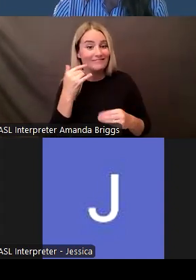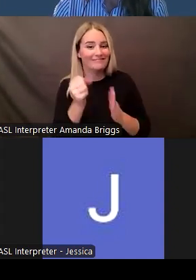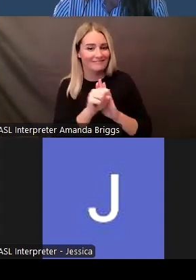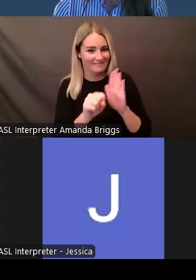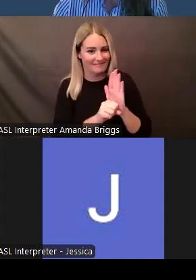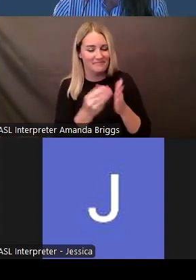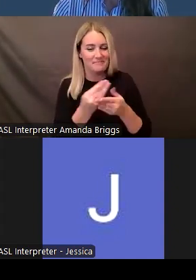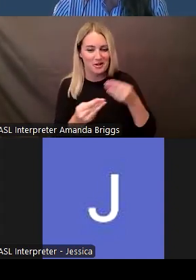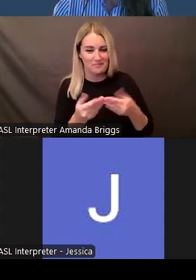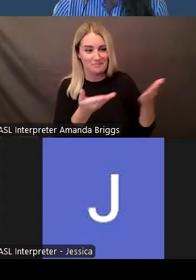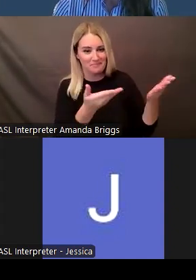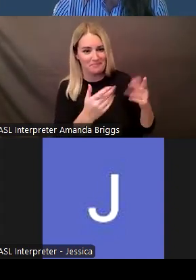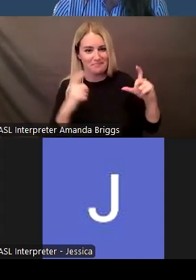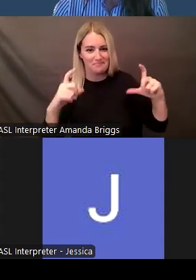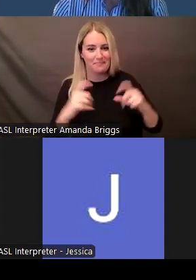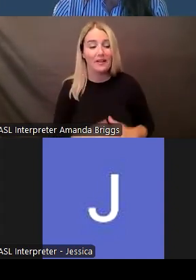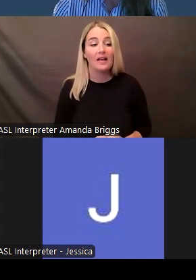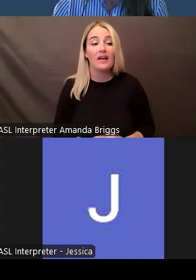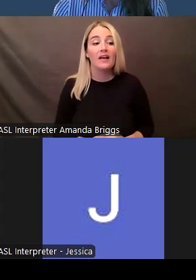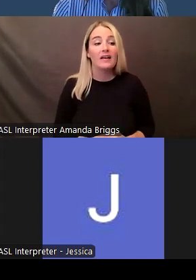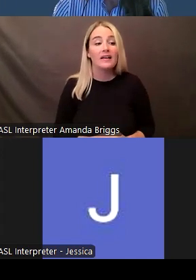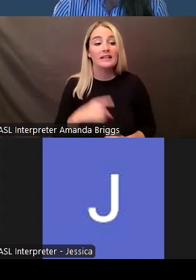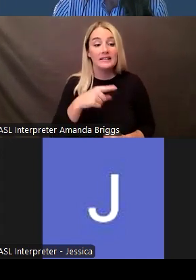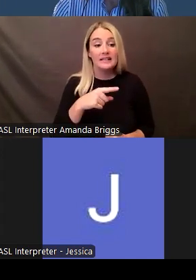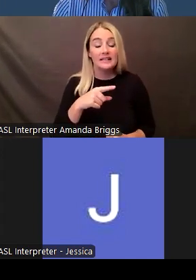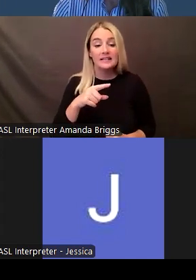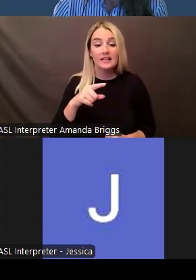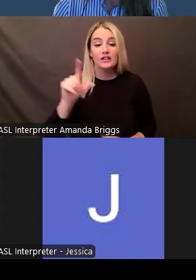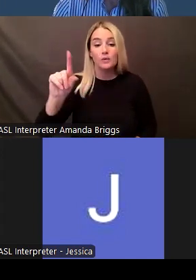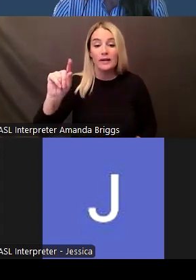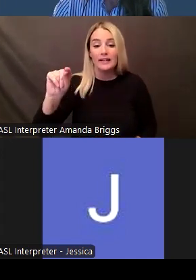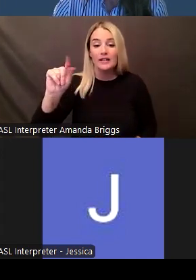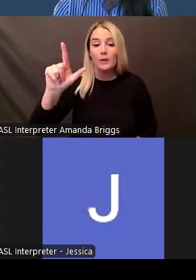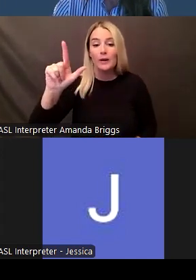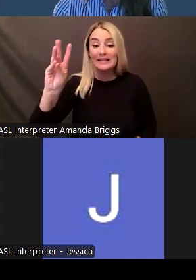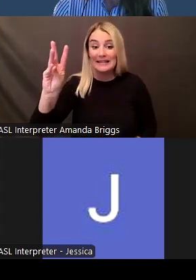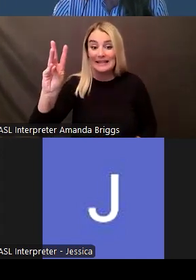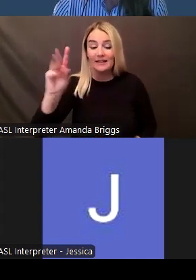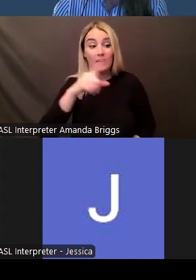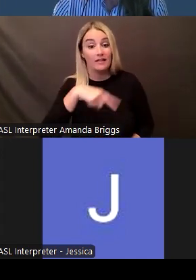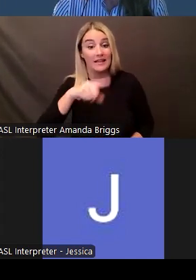And this is about the 2026 state budget. So, these changes have not happened yet.